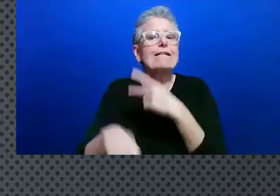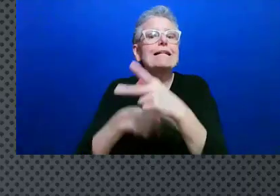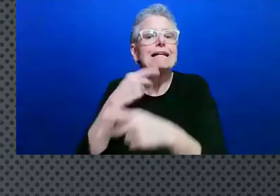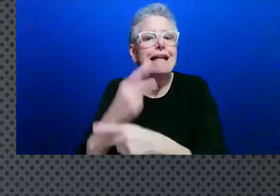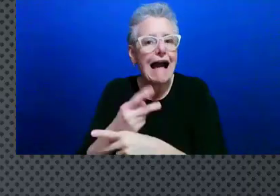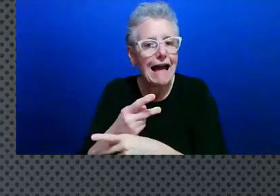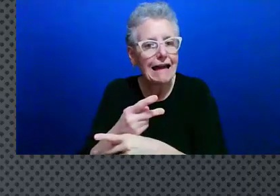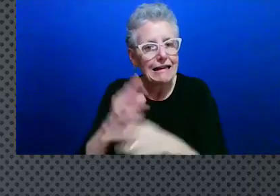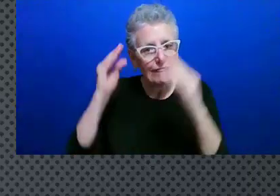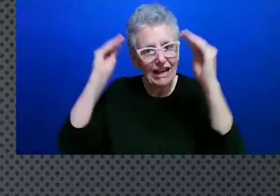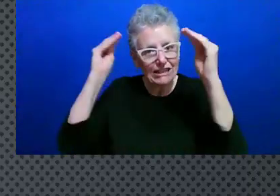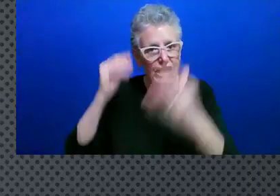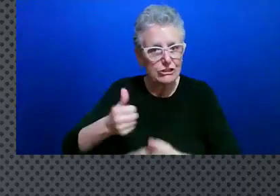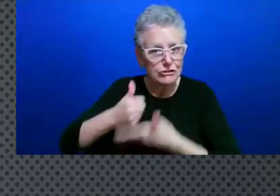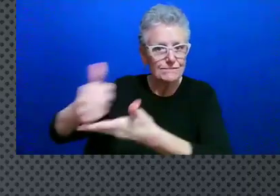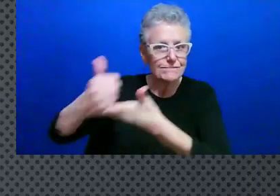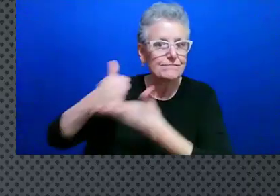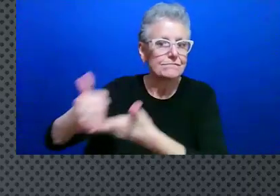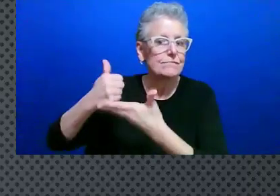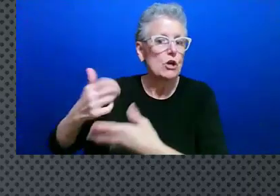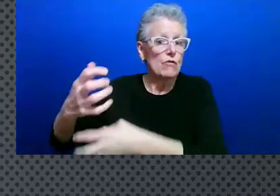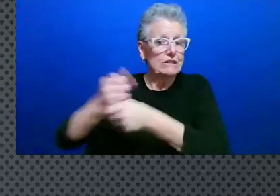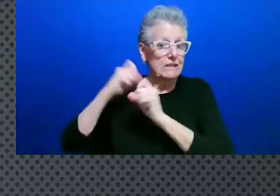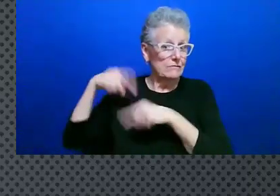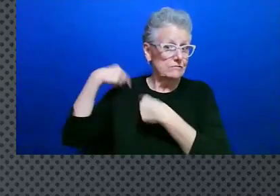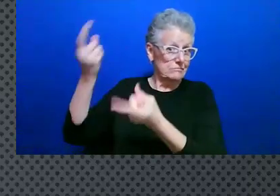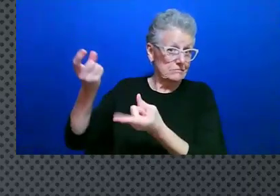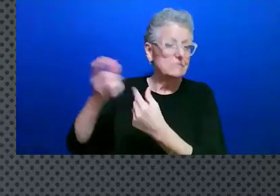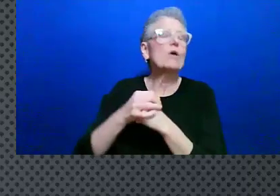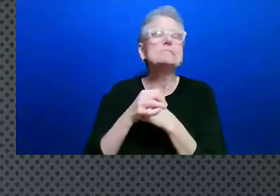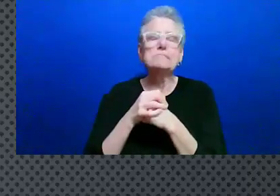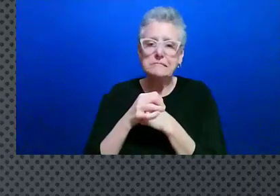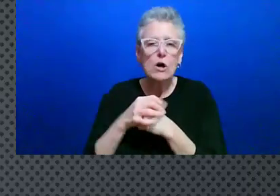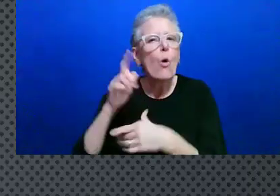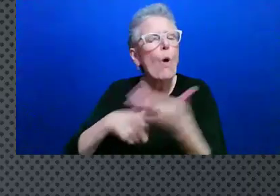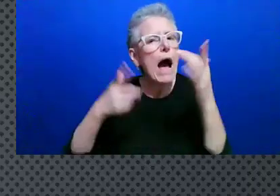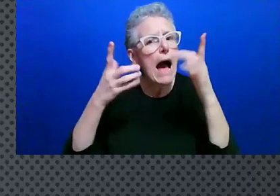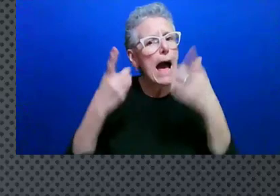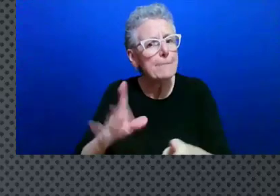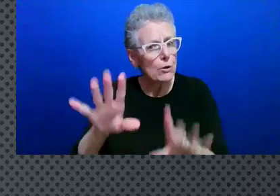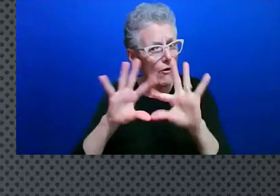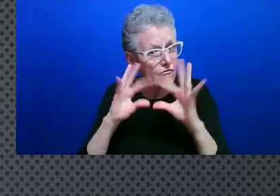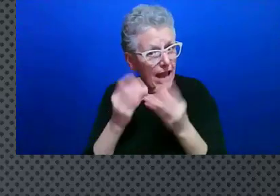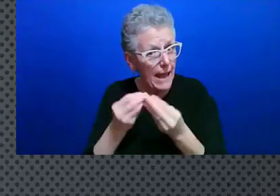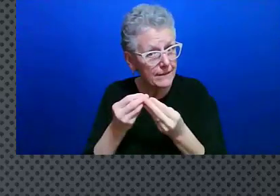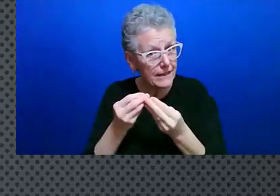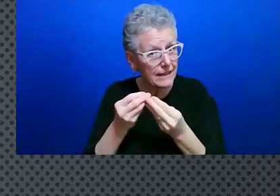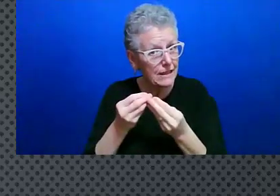you've received, what's going on in your family, socioeconomic background,